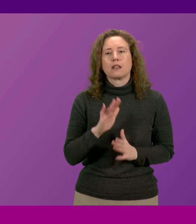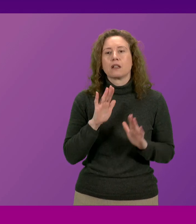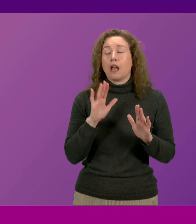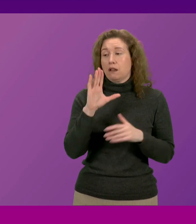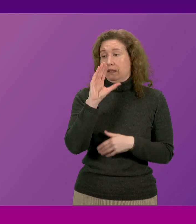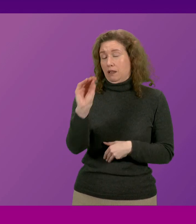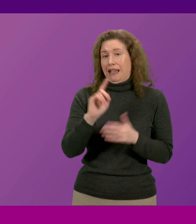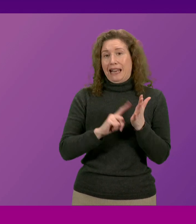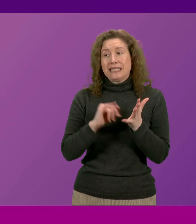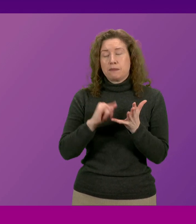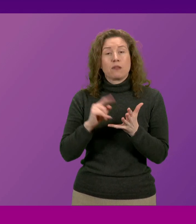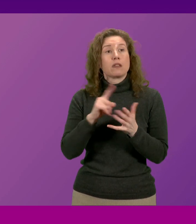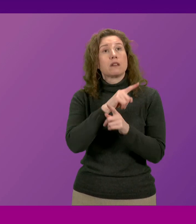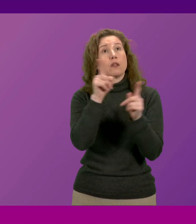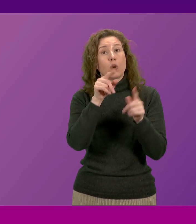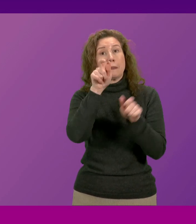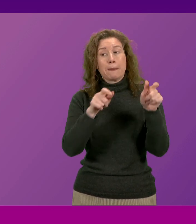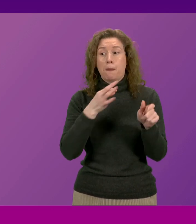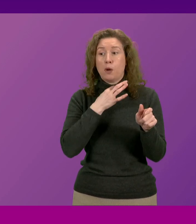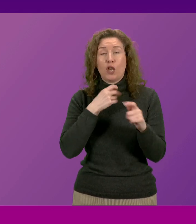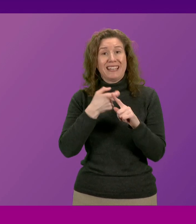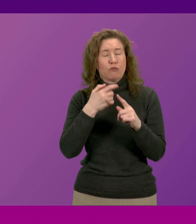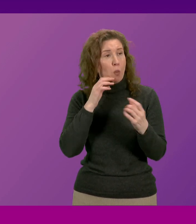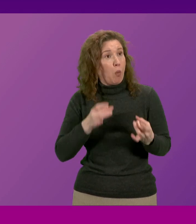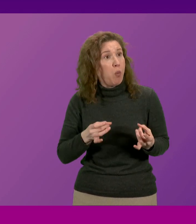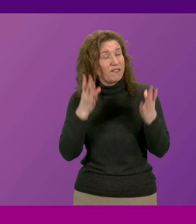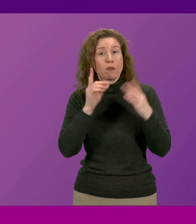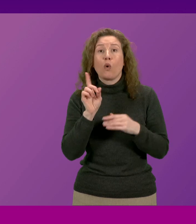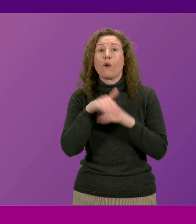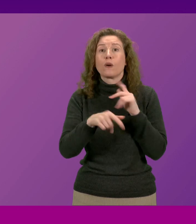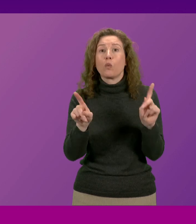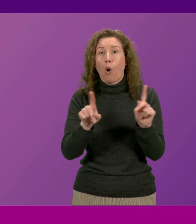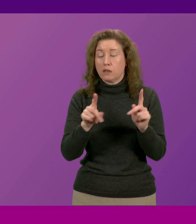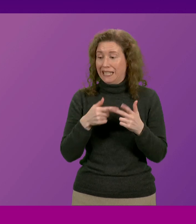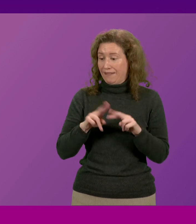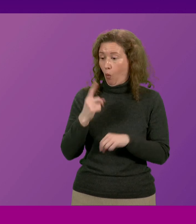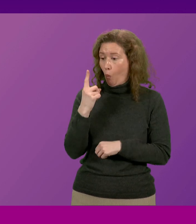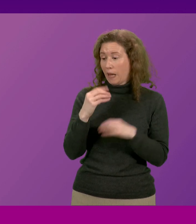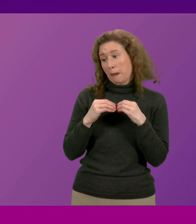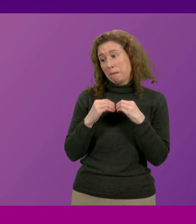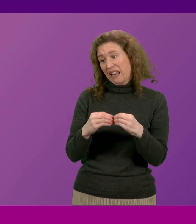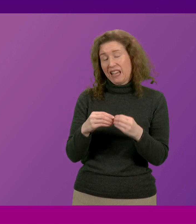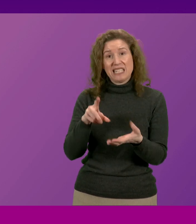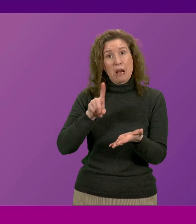Smith that what would enrage the people of Perth and Kinross would be a £1 billion unfunded tax